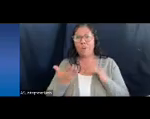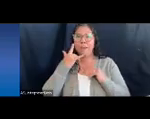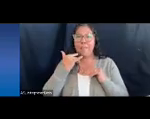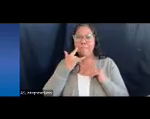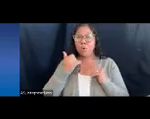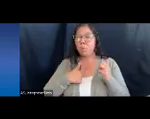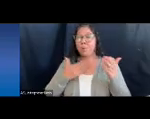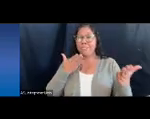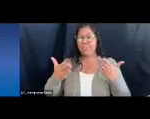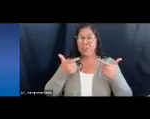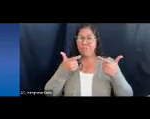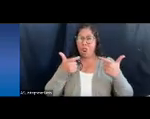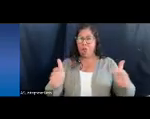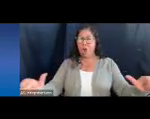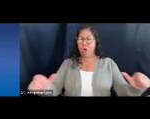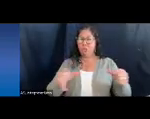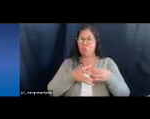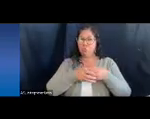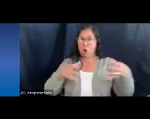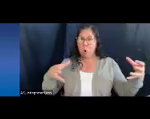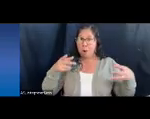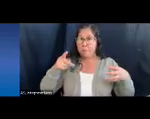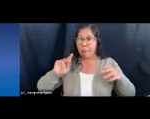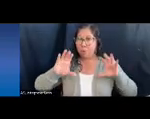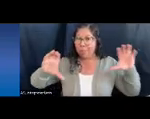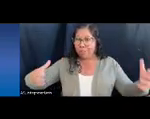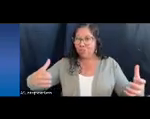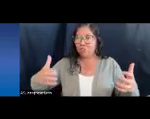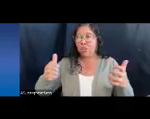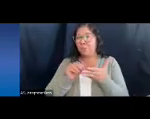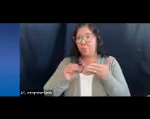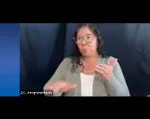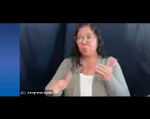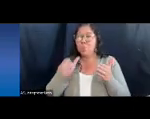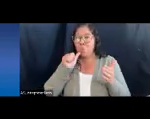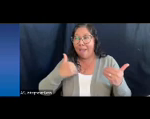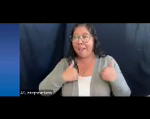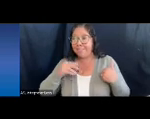a large and growing population of students with disabilities. And at the same time,